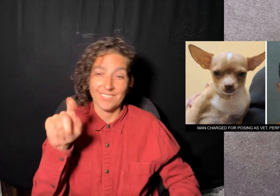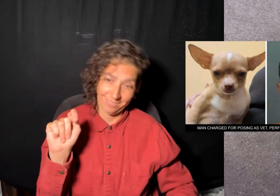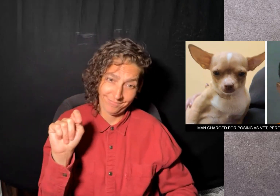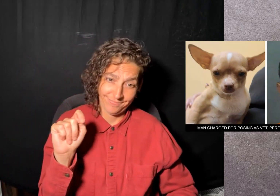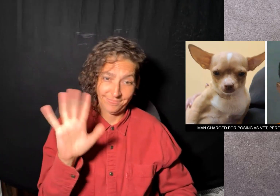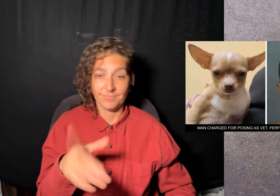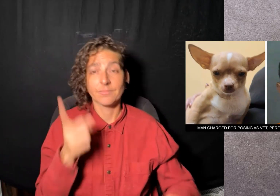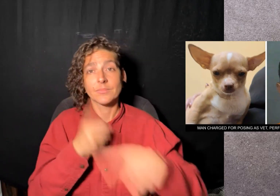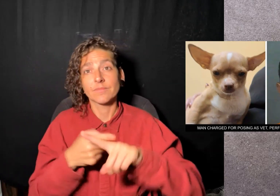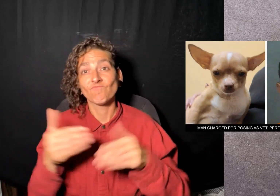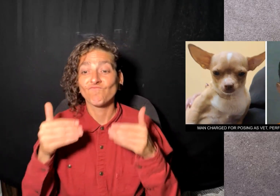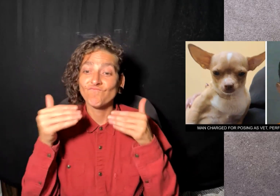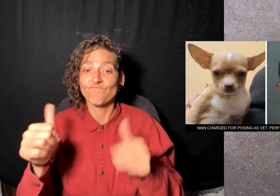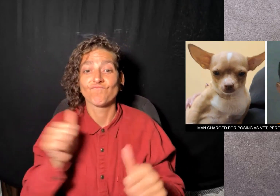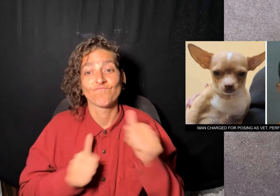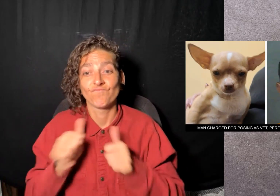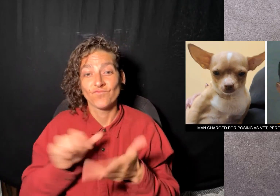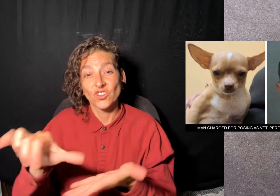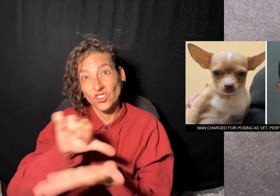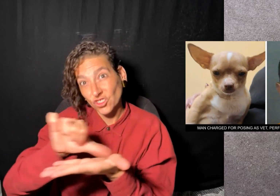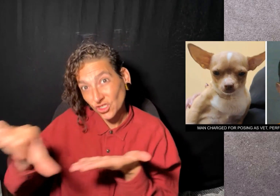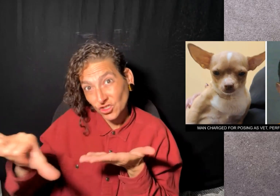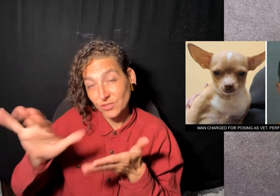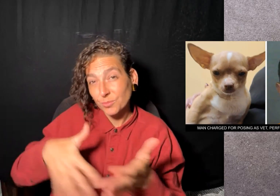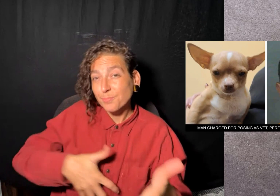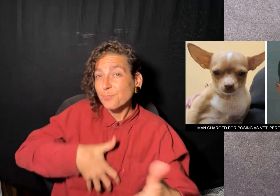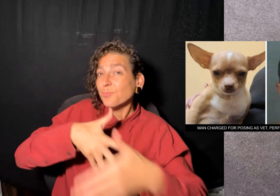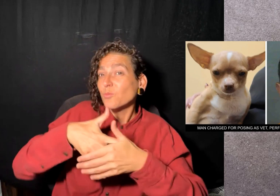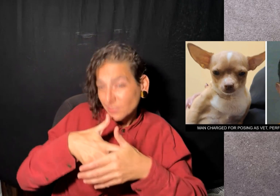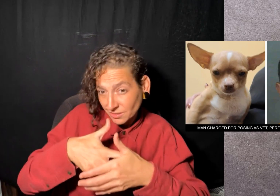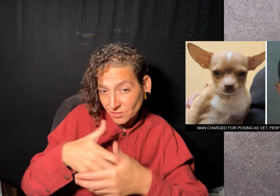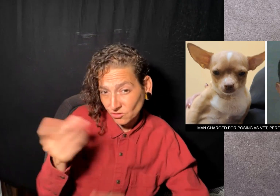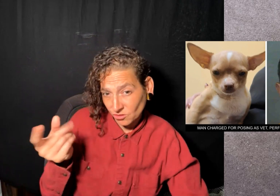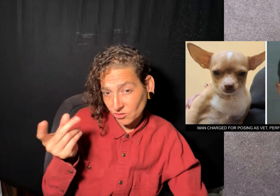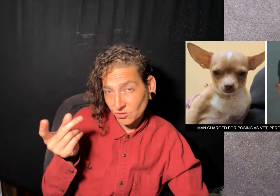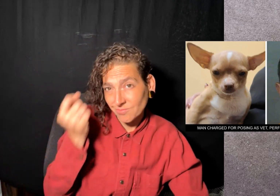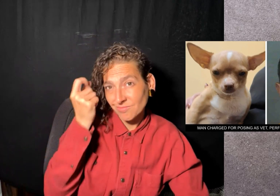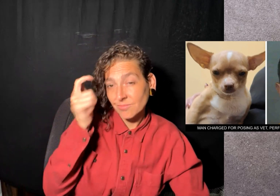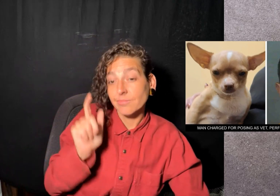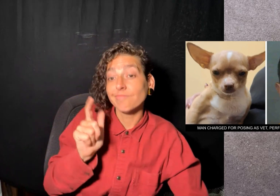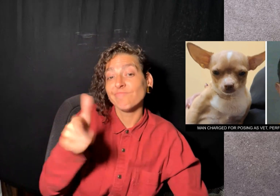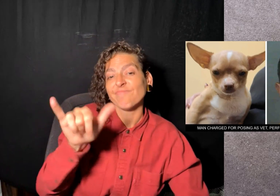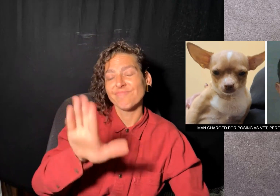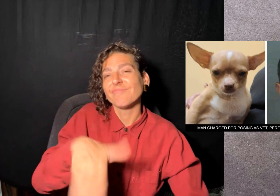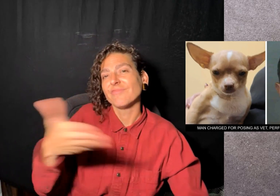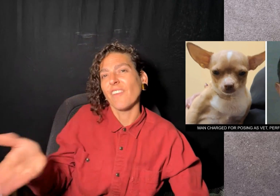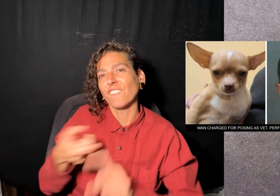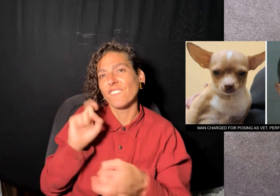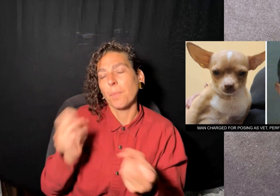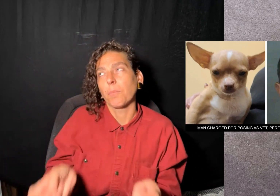a veterinarian and performing surgery on a pregnant dog that later died from multiple